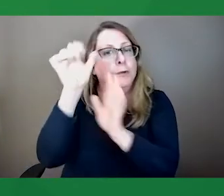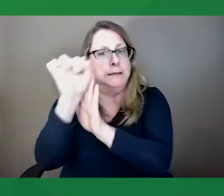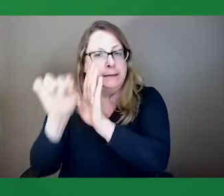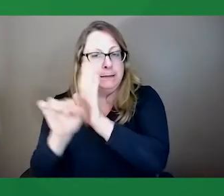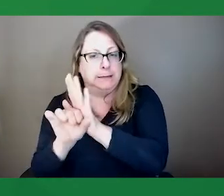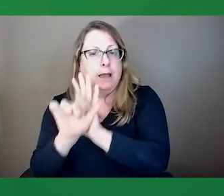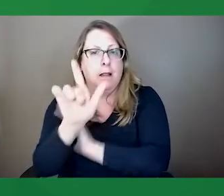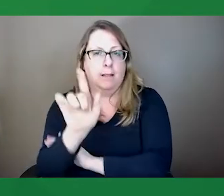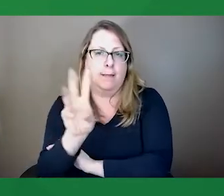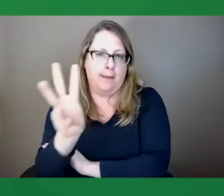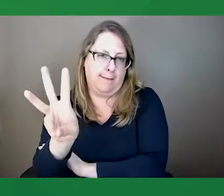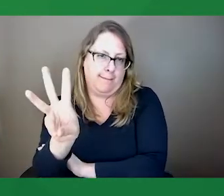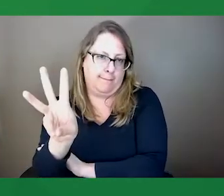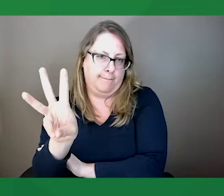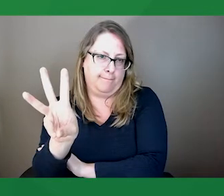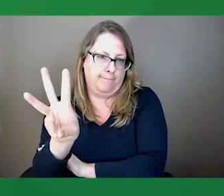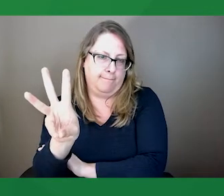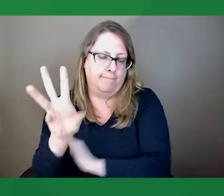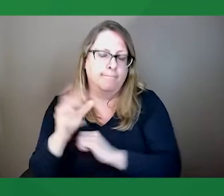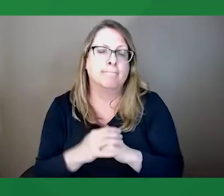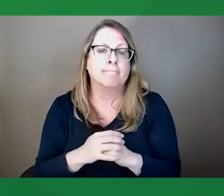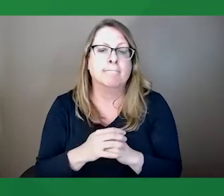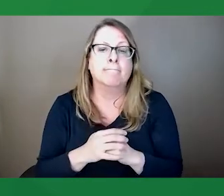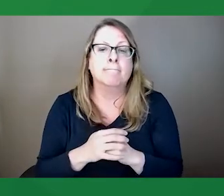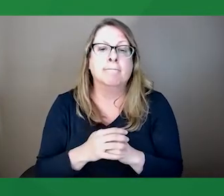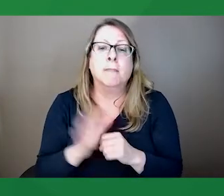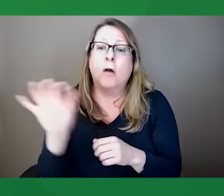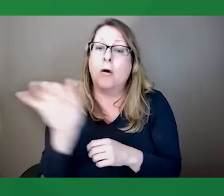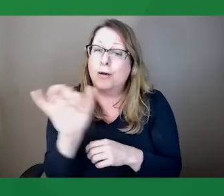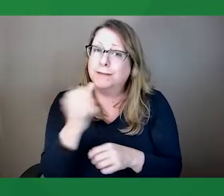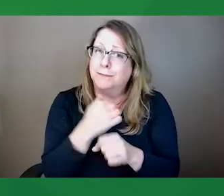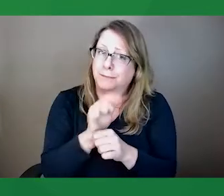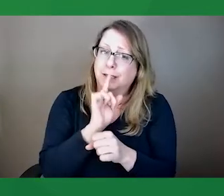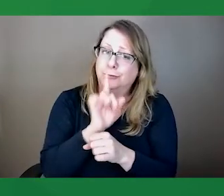and state legislations and we have to ensure that,